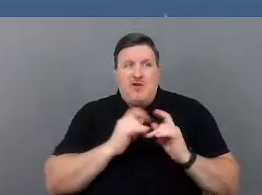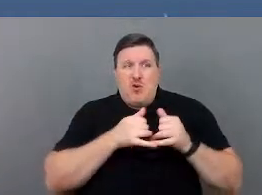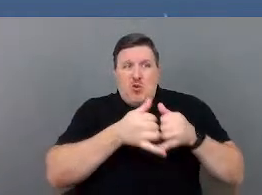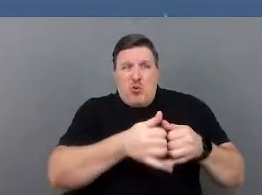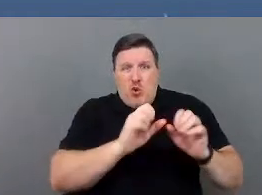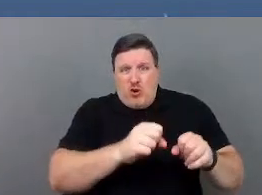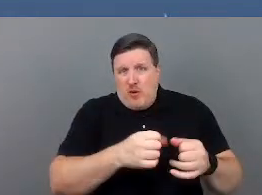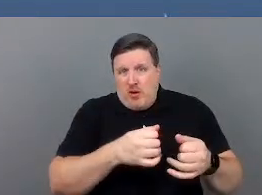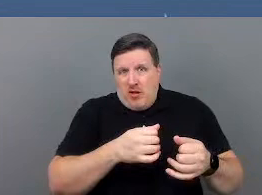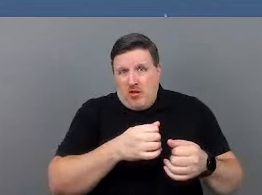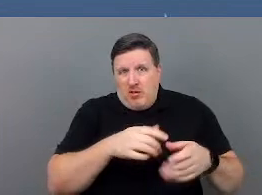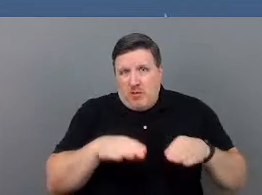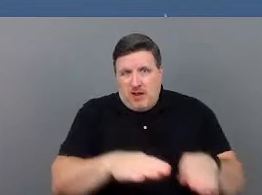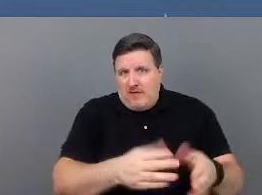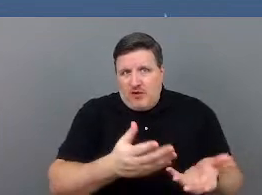WANT TO, YOU KNOW, NEVER LOOK UPSTREAM TO SEE THAT IF